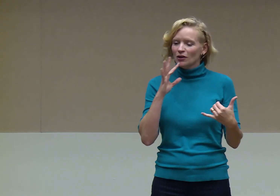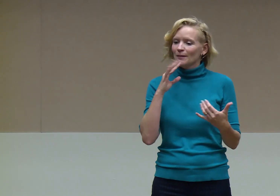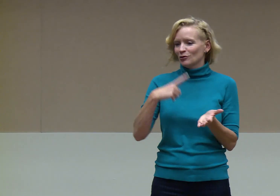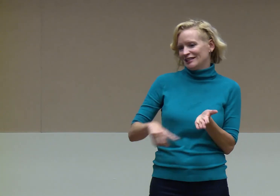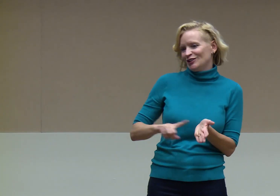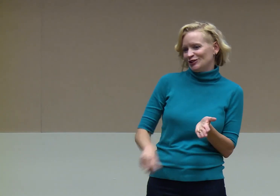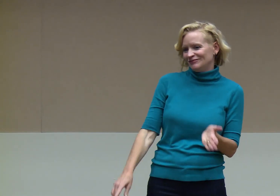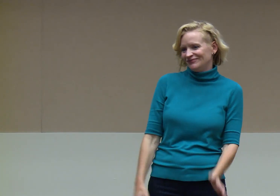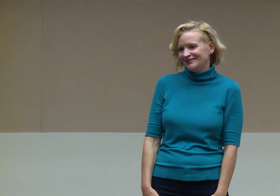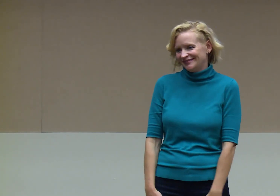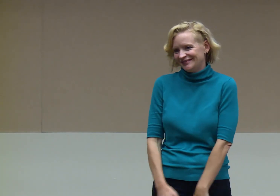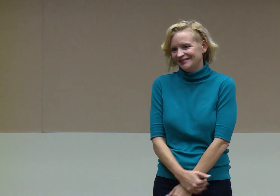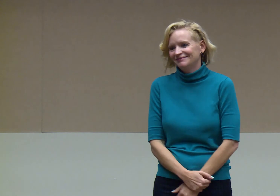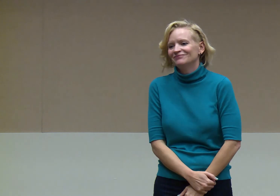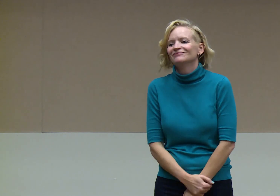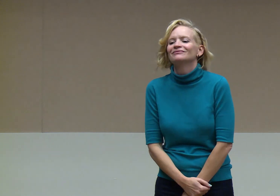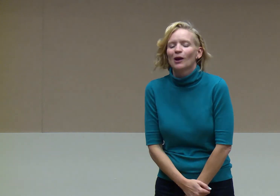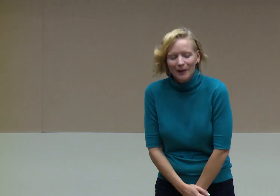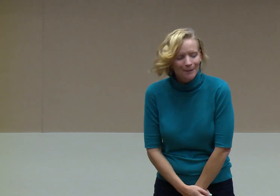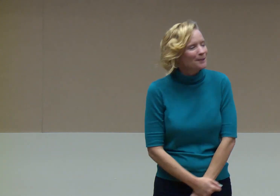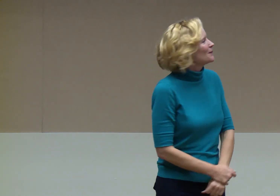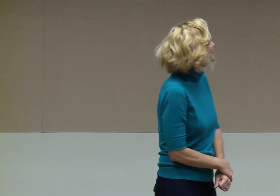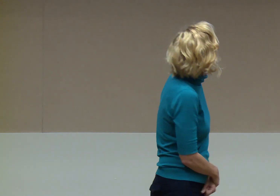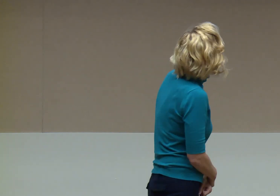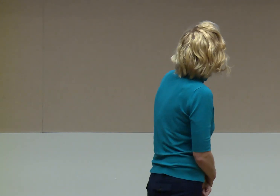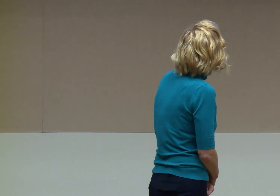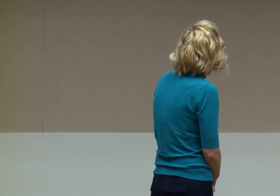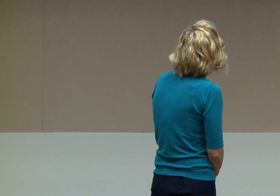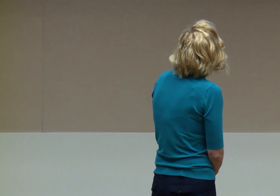OK, now deep breath. And we'll talk about research.